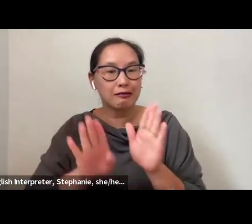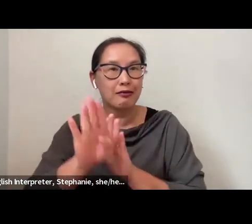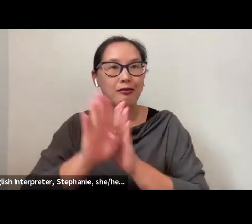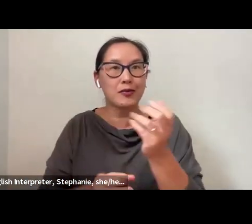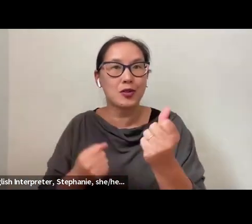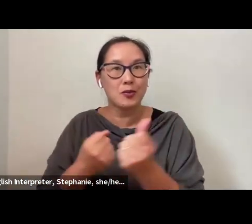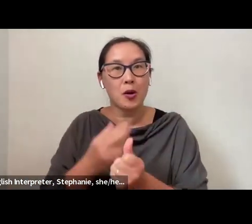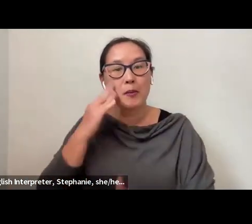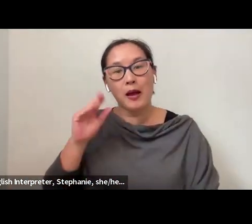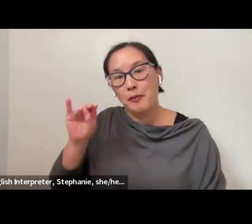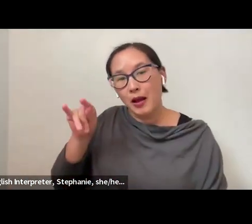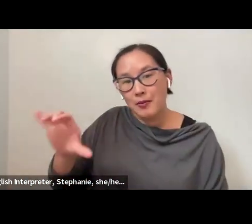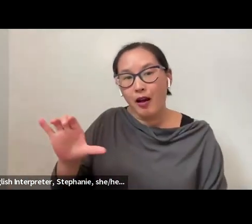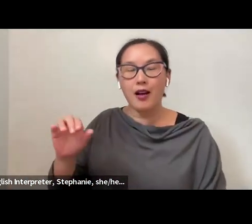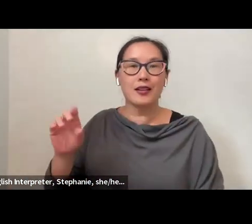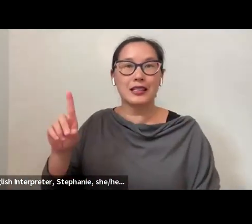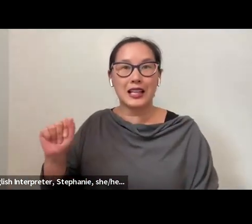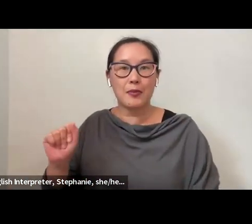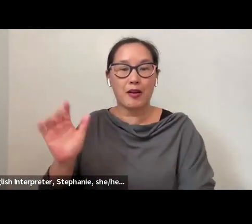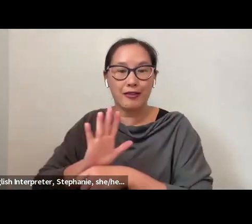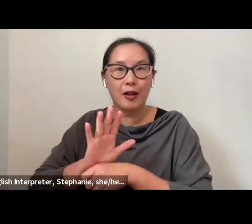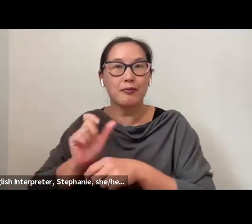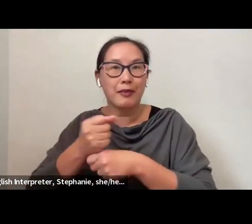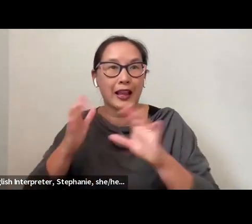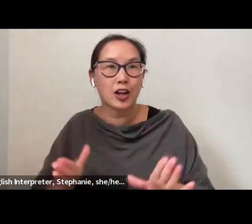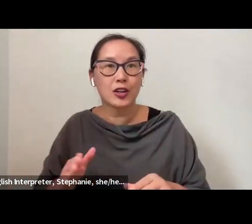providing no strings attached filmmaking grants,